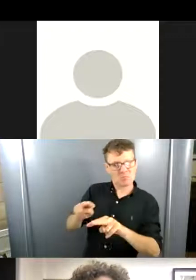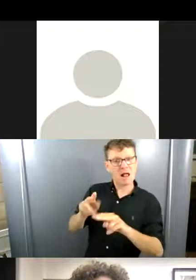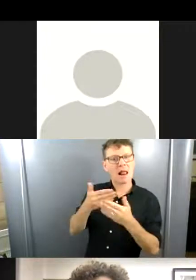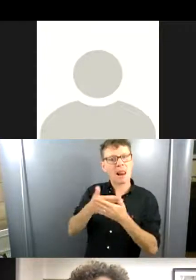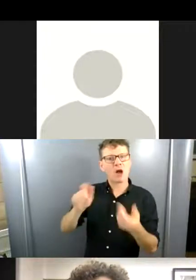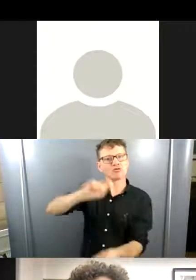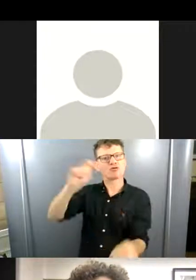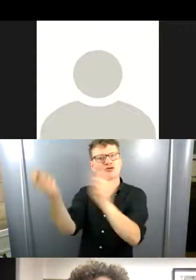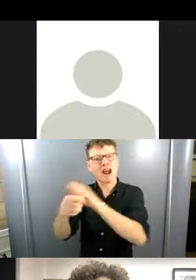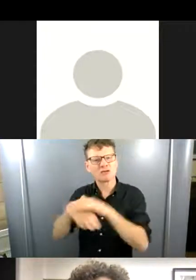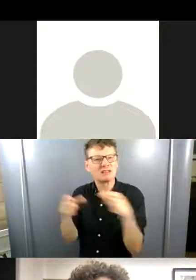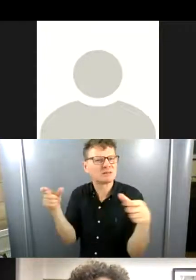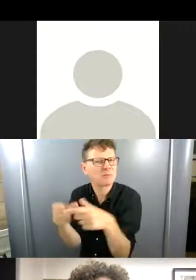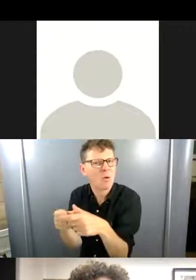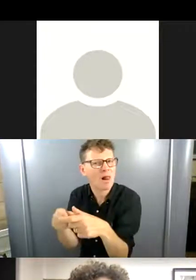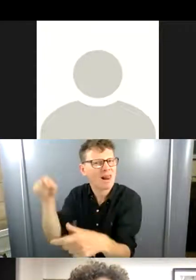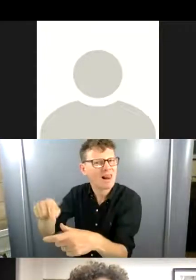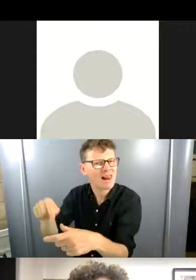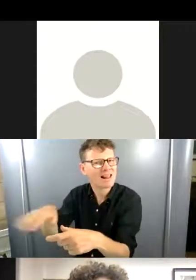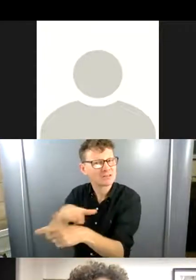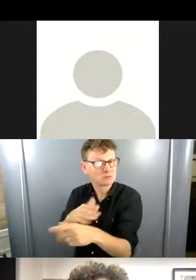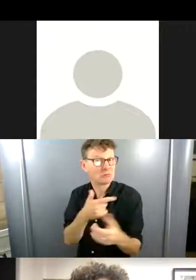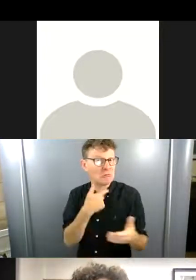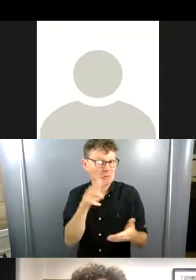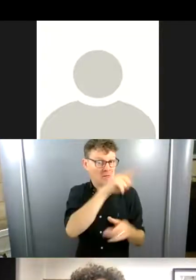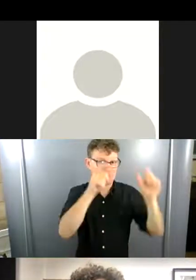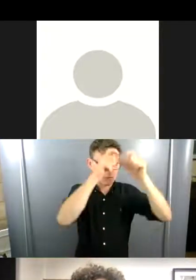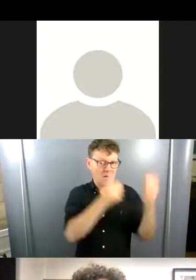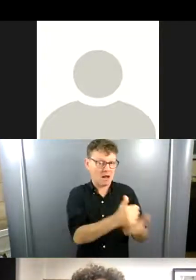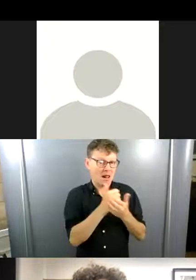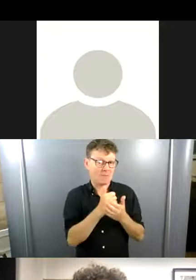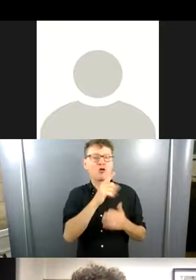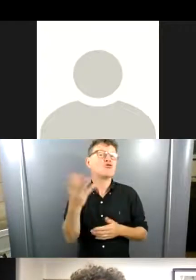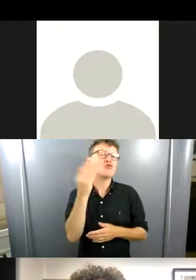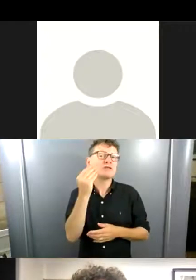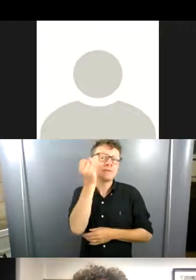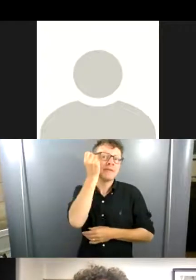so receptive competence is used to refer to the linguistic knowledge of hearers as they're called